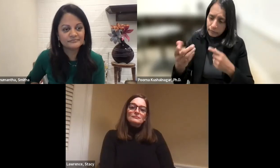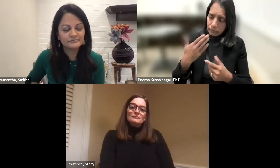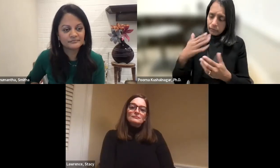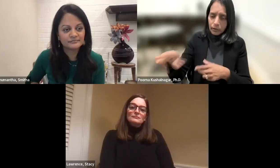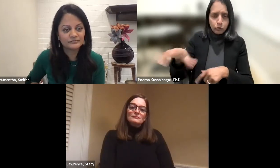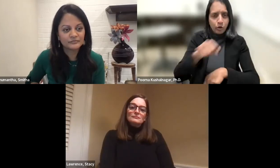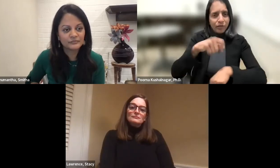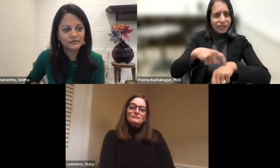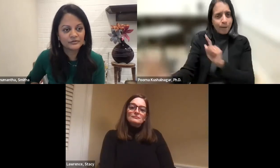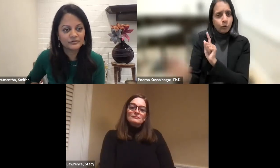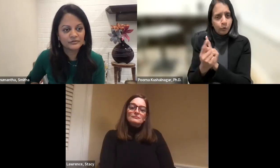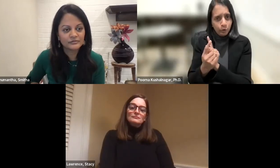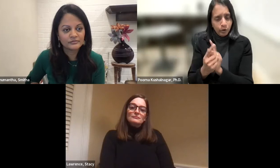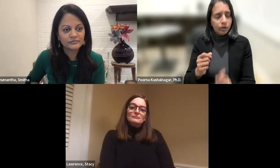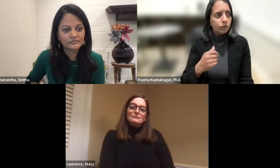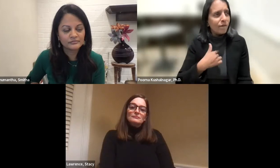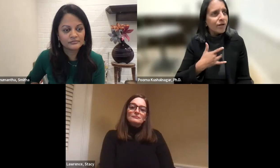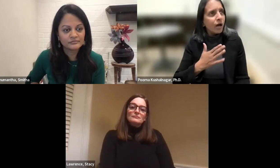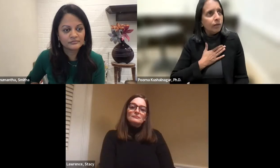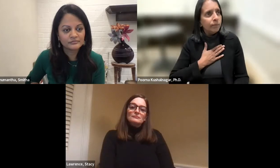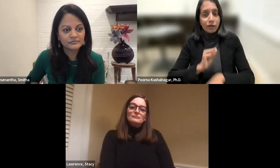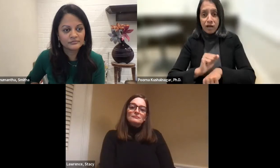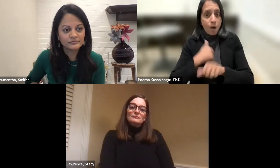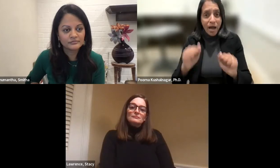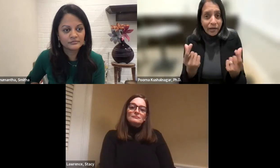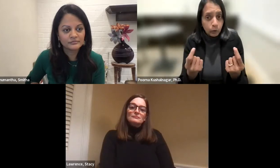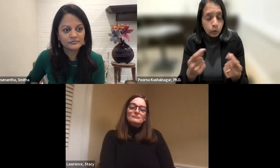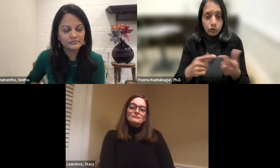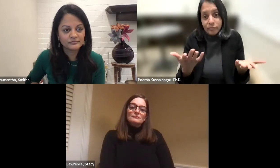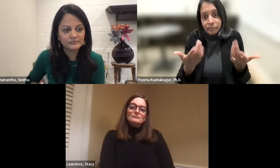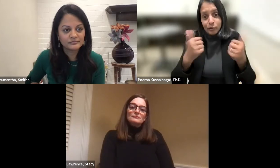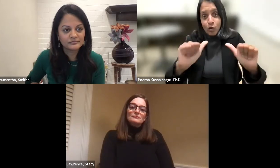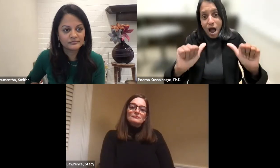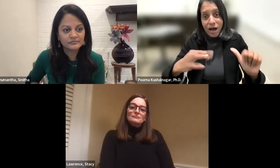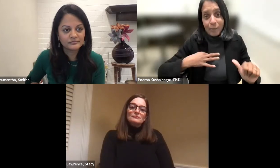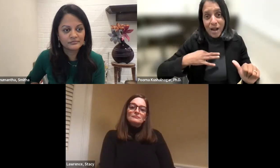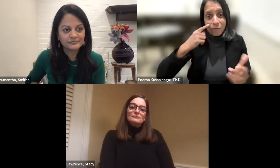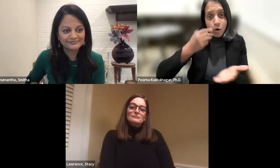just like this member from the community did, so, I mean, this person took the time to come reach out to me, and I thought